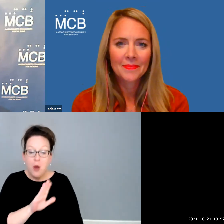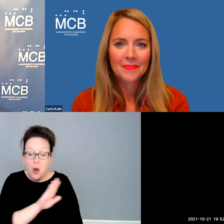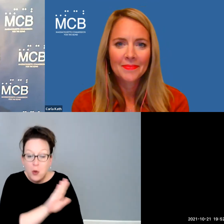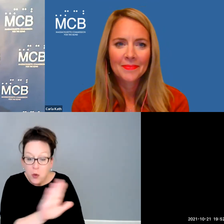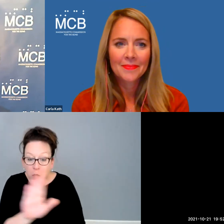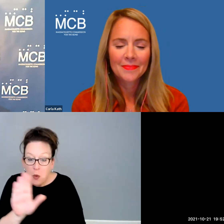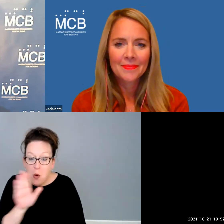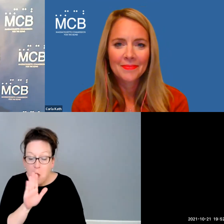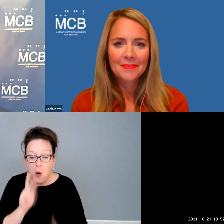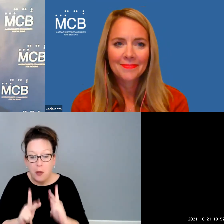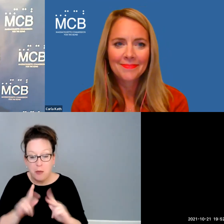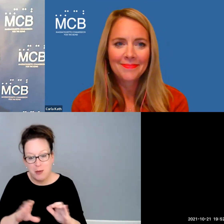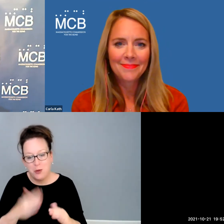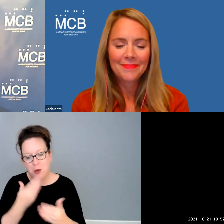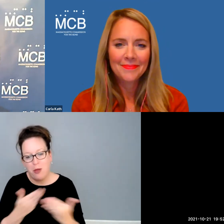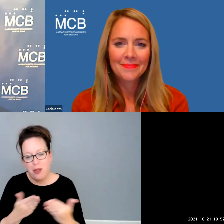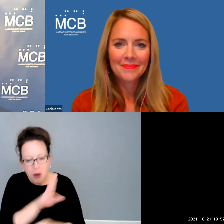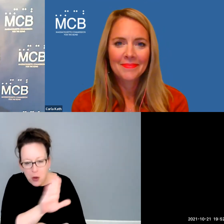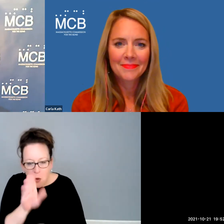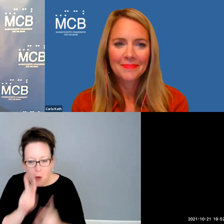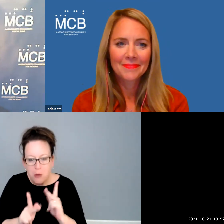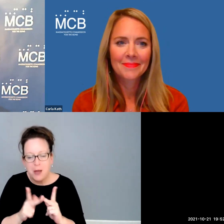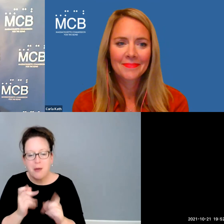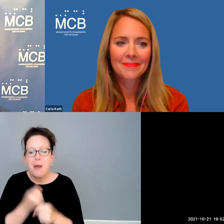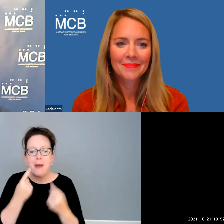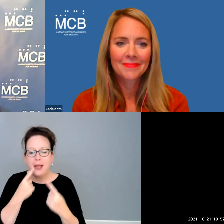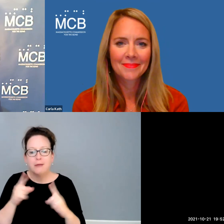thing, you're the one that makes it possible. So thank you whoever you are. I'm sorry we